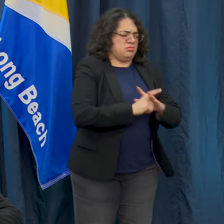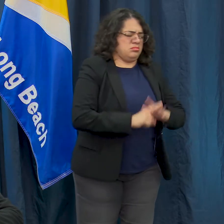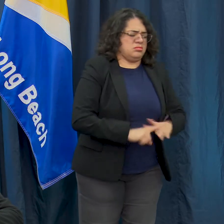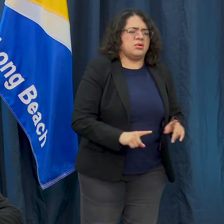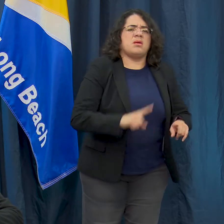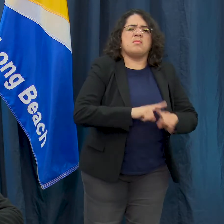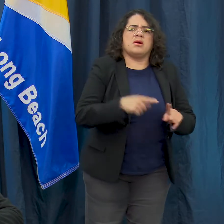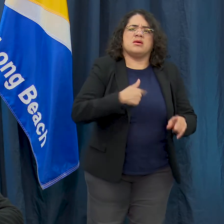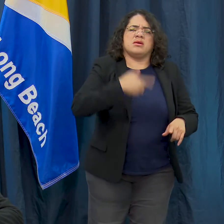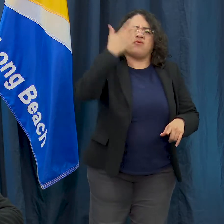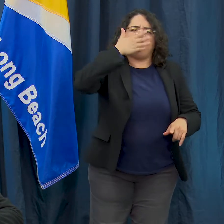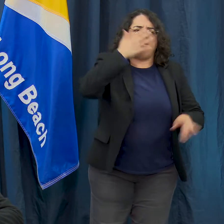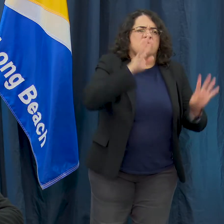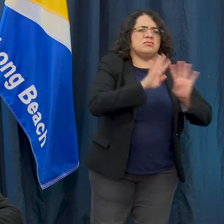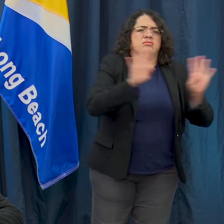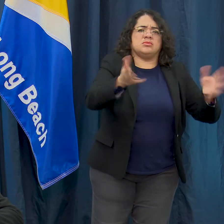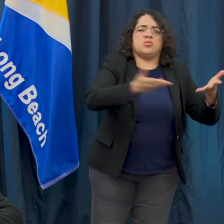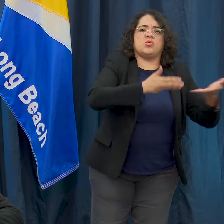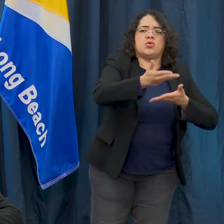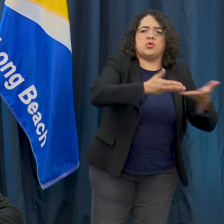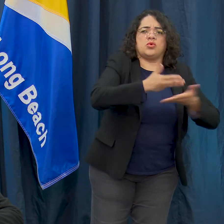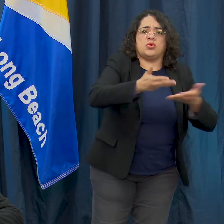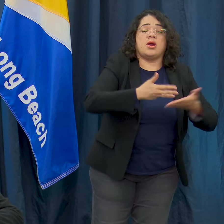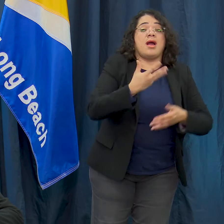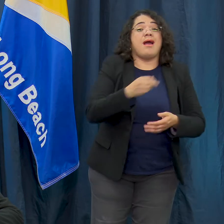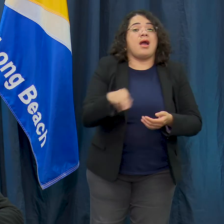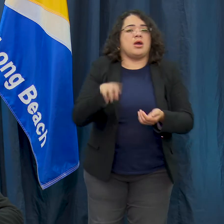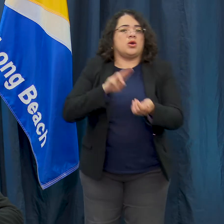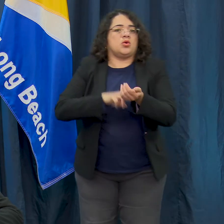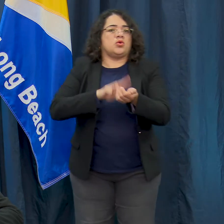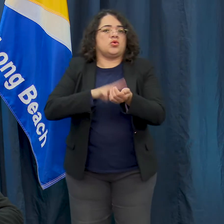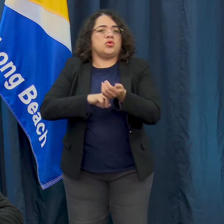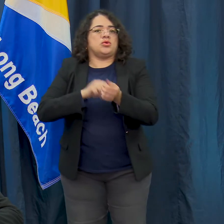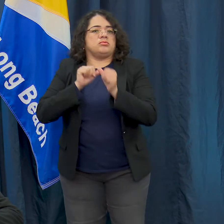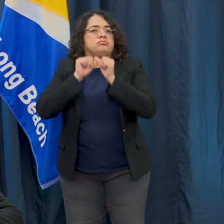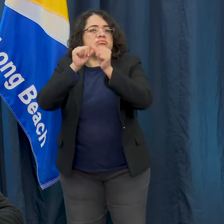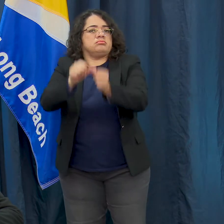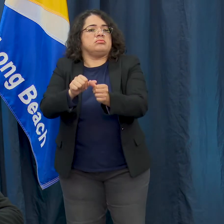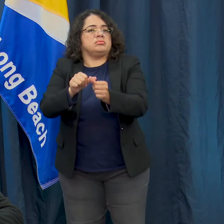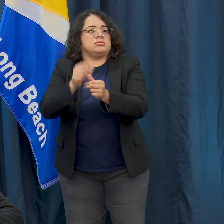risk including everyone in our nursing skilled facilities. What we saw happen in